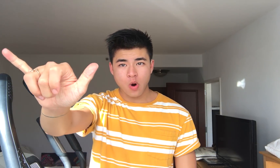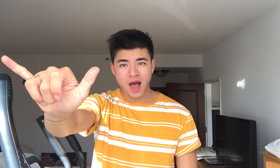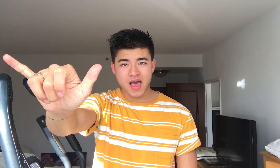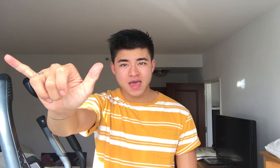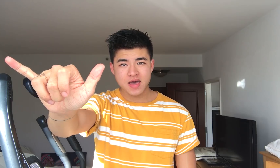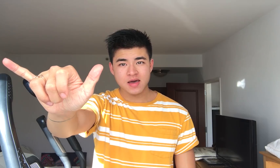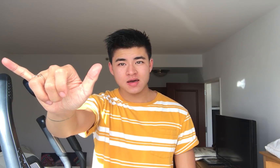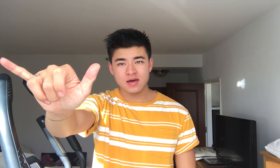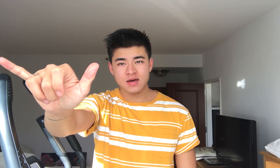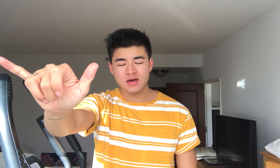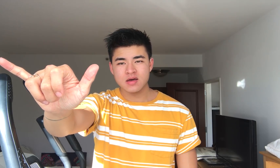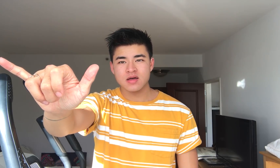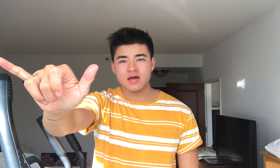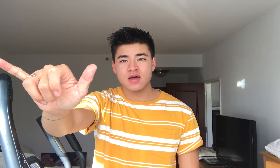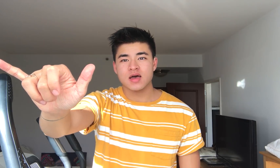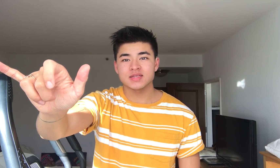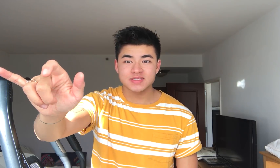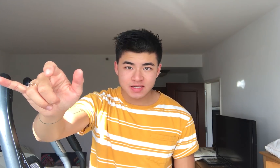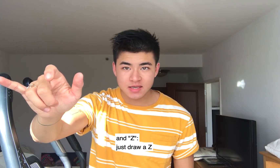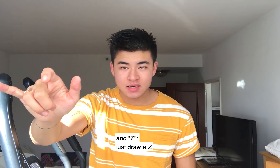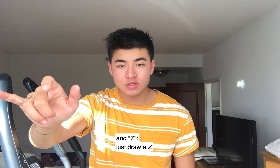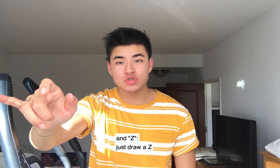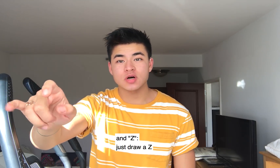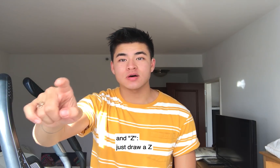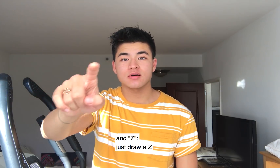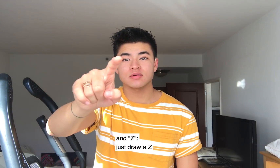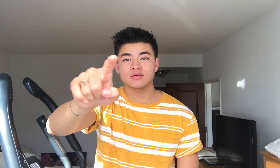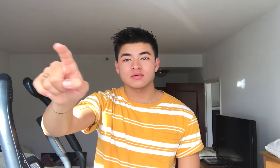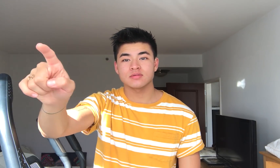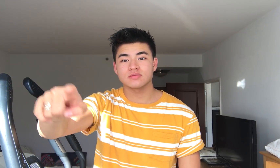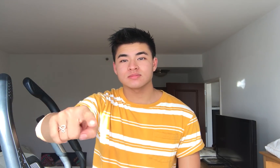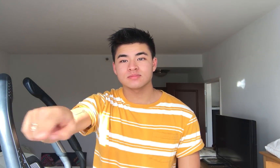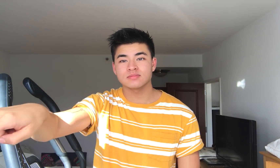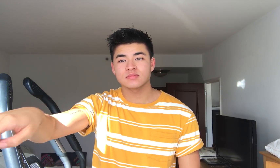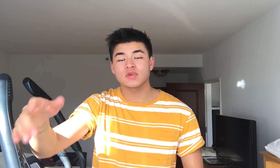Y & Z You draw